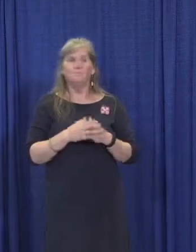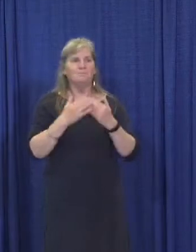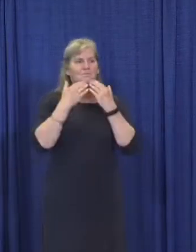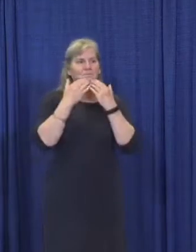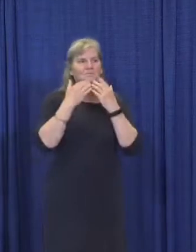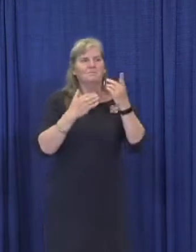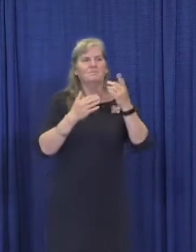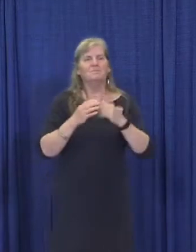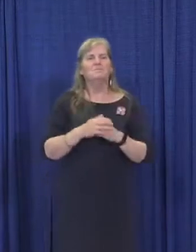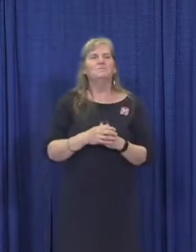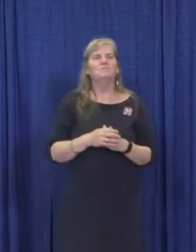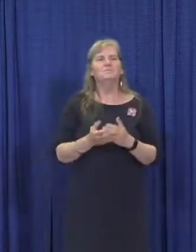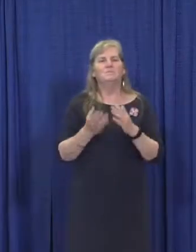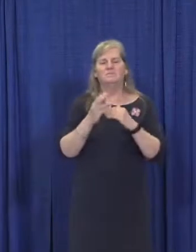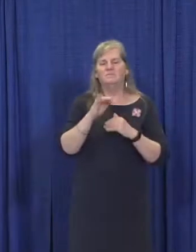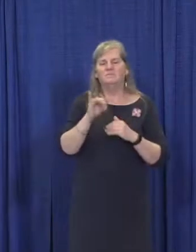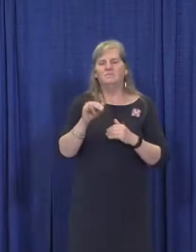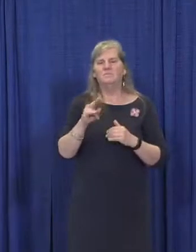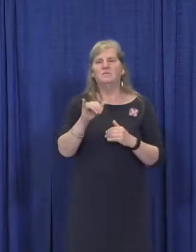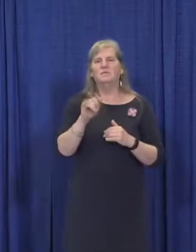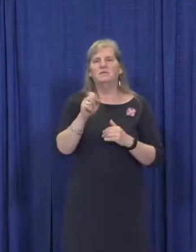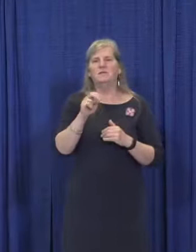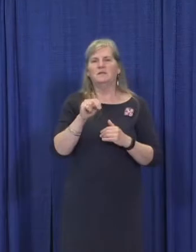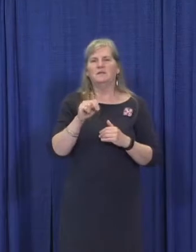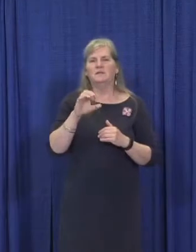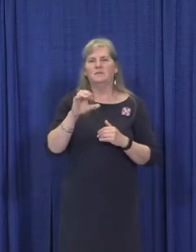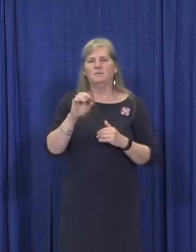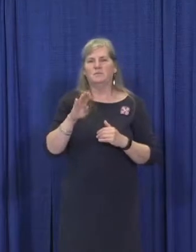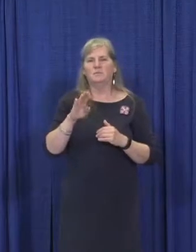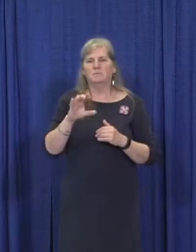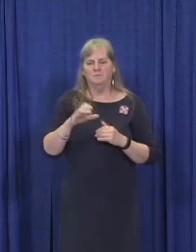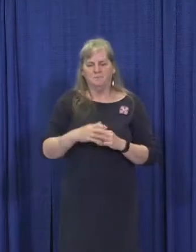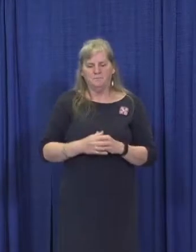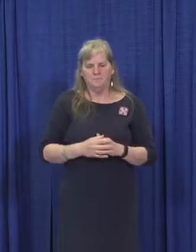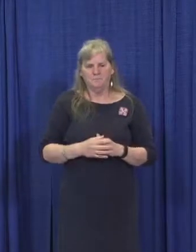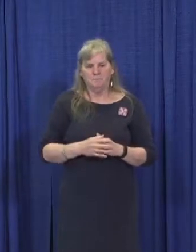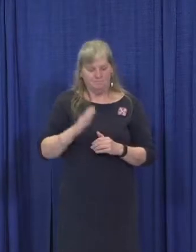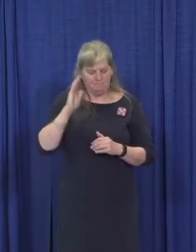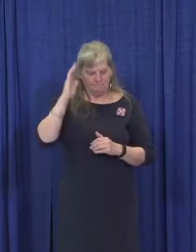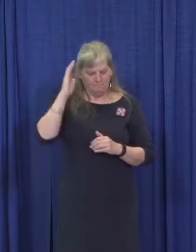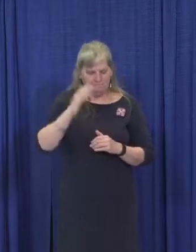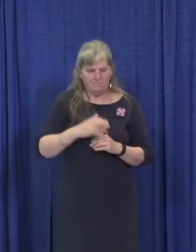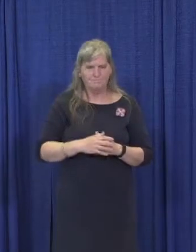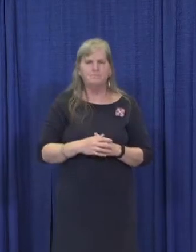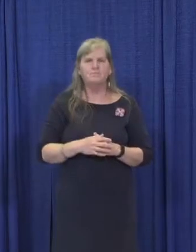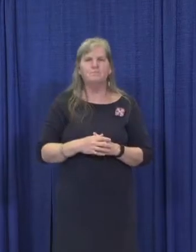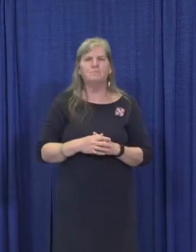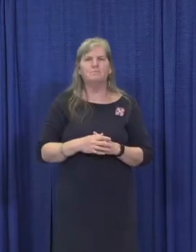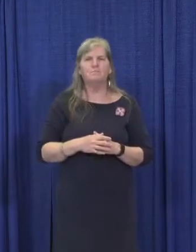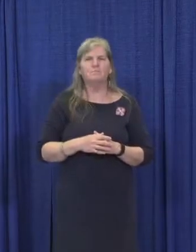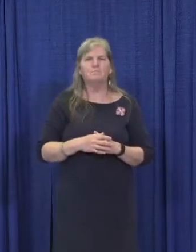Pat: You will now move to Julian from CBC.